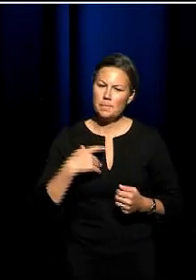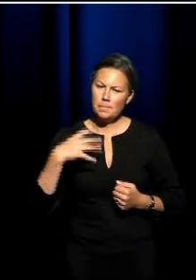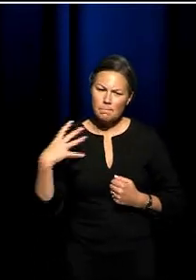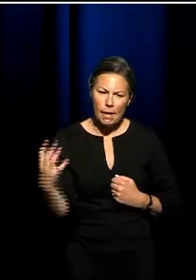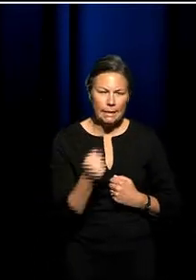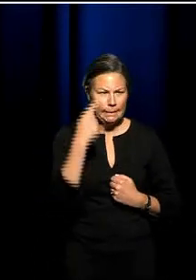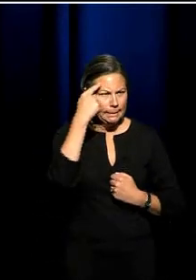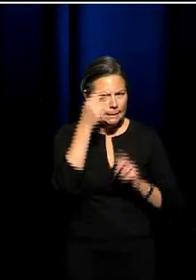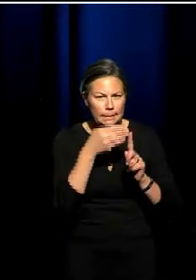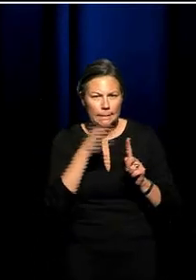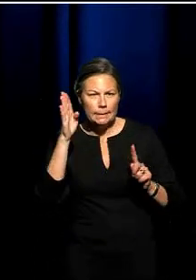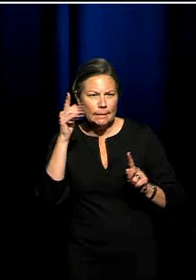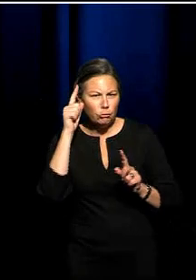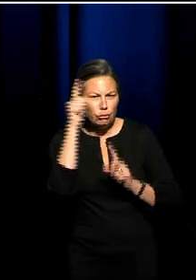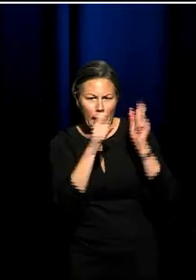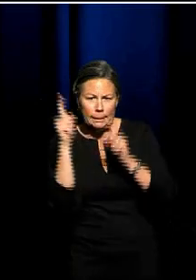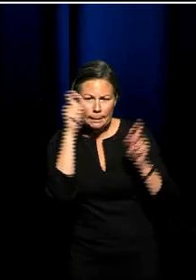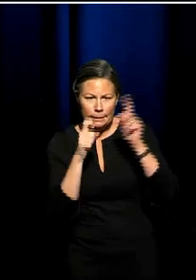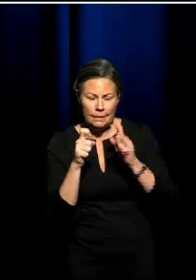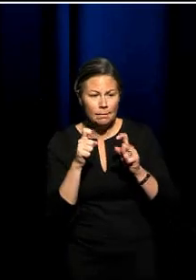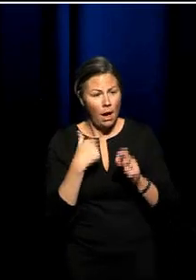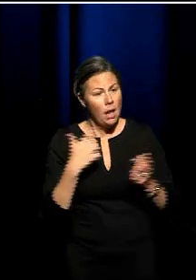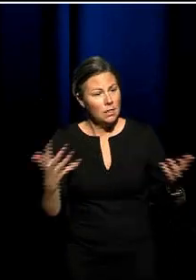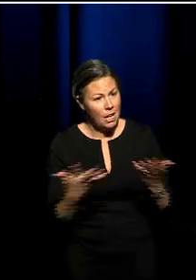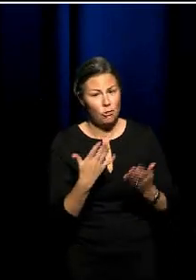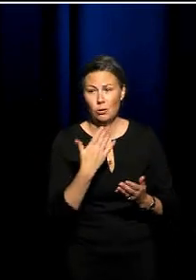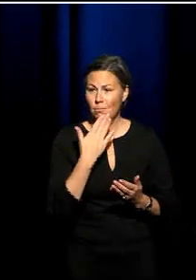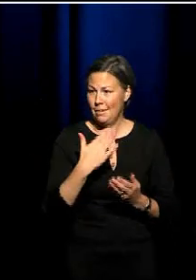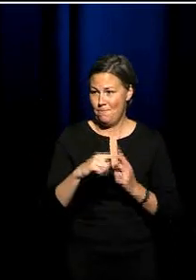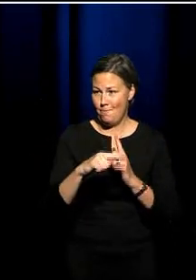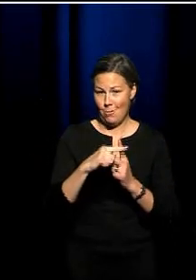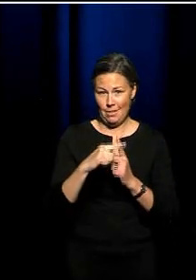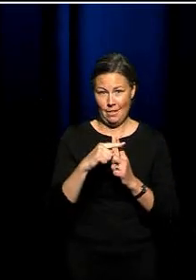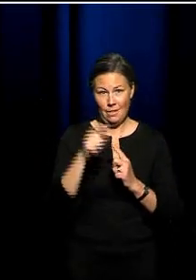for optimism. Australia is by no means a perfect society, but Australians